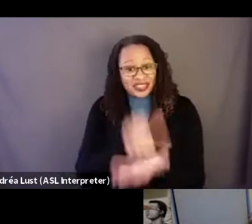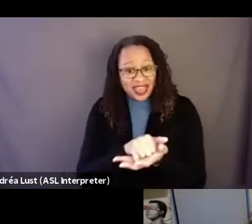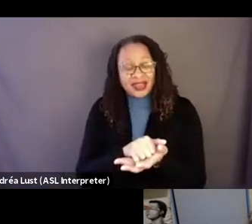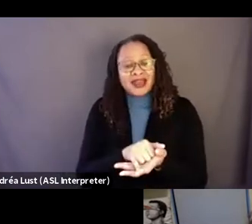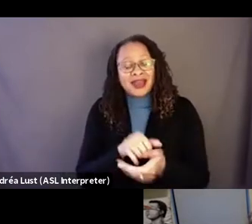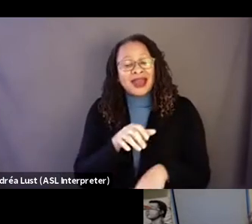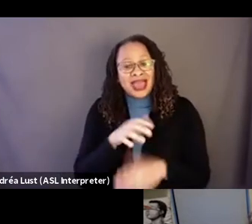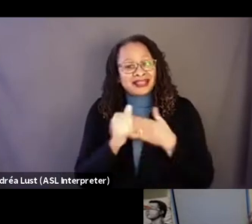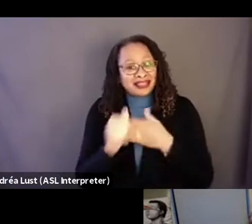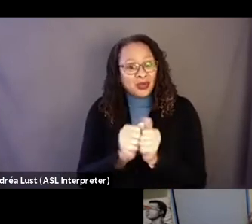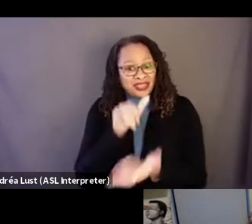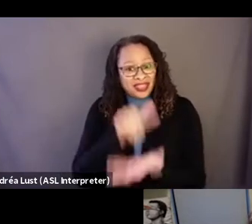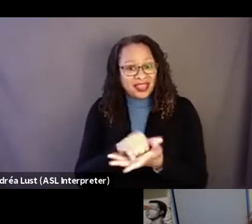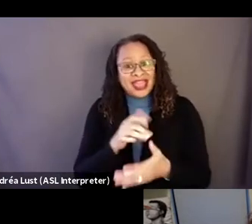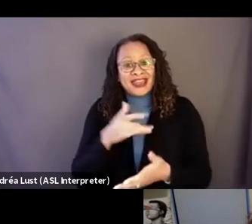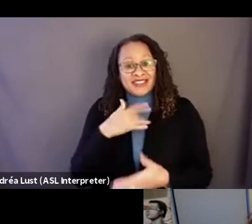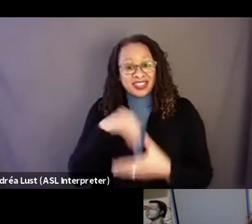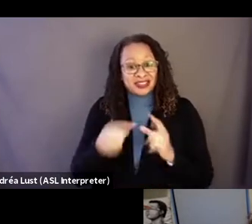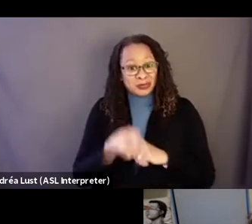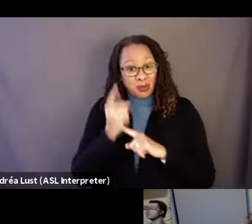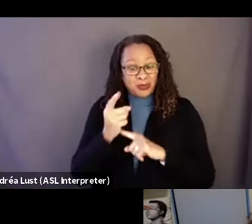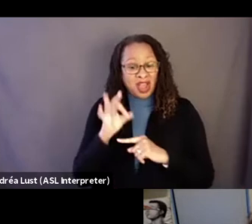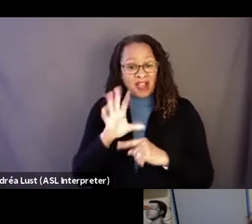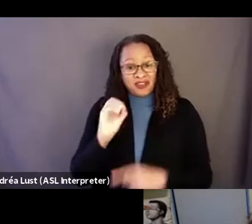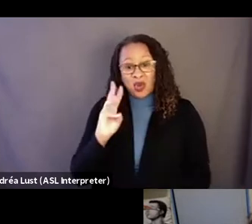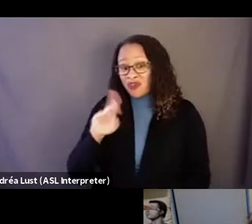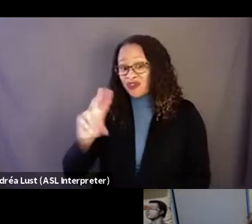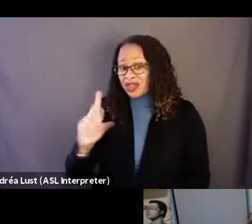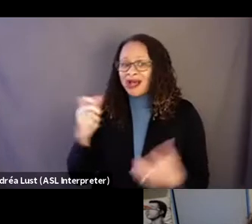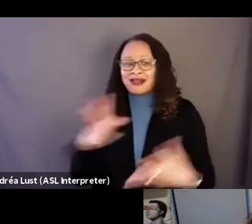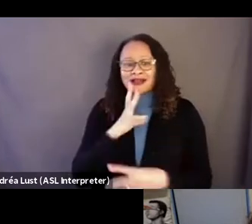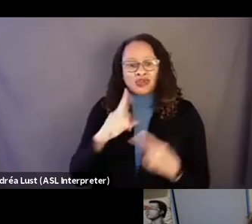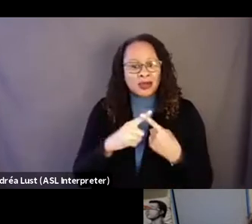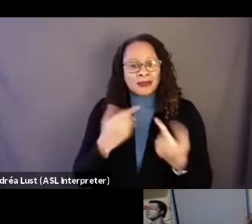And I feel like in this moment of COVID, there's been a lot of talk about mutual aid.